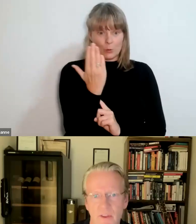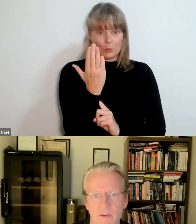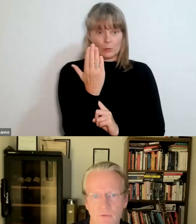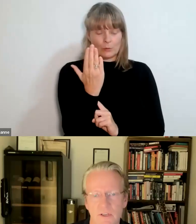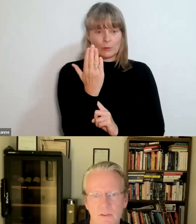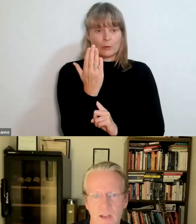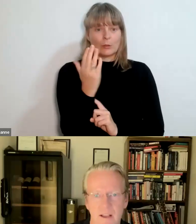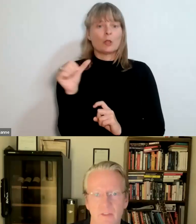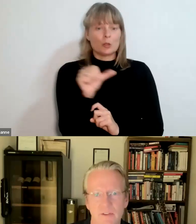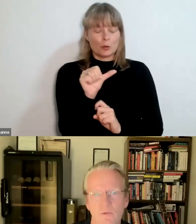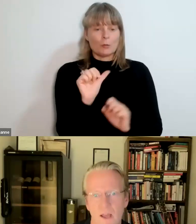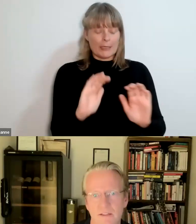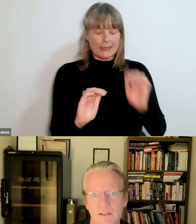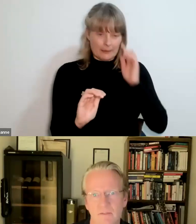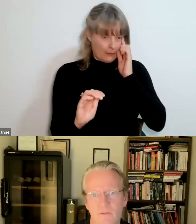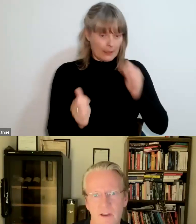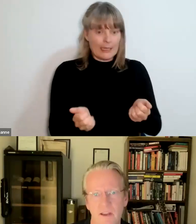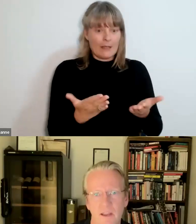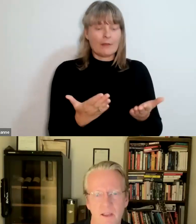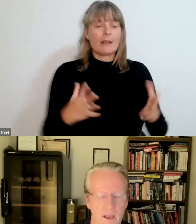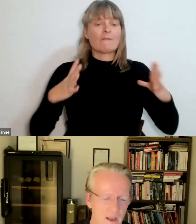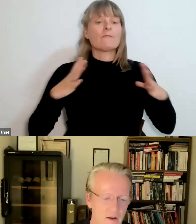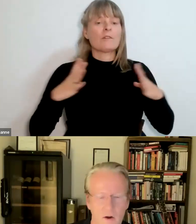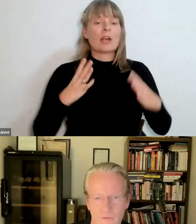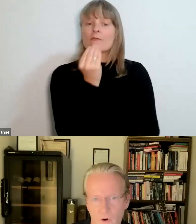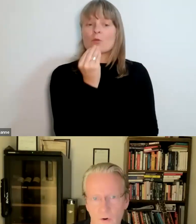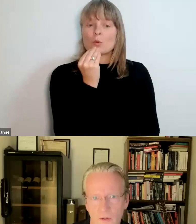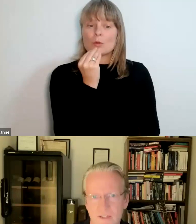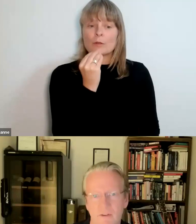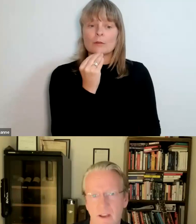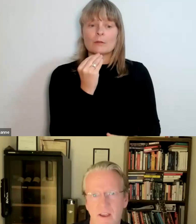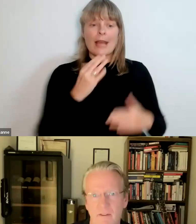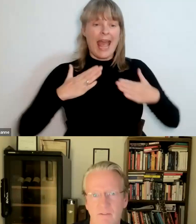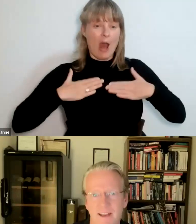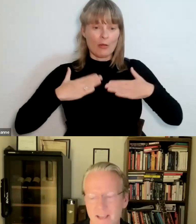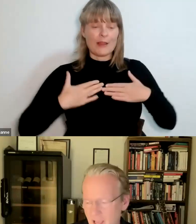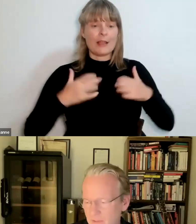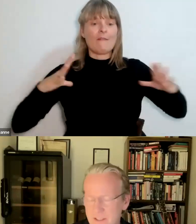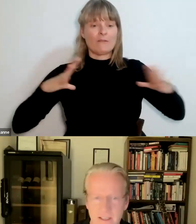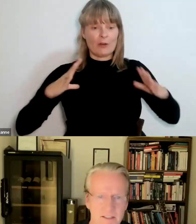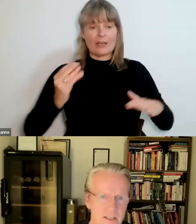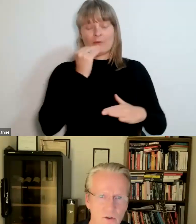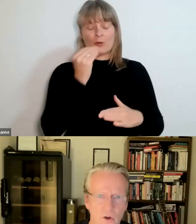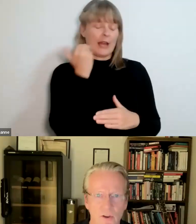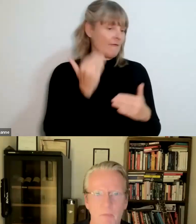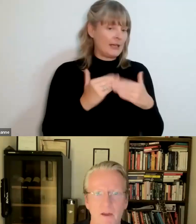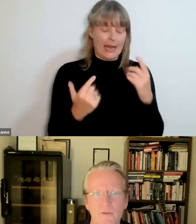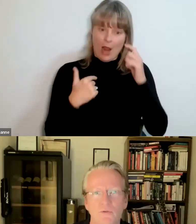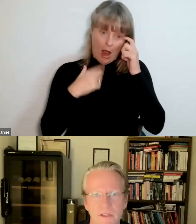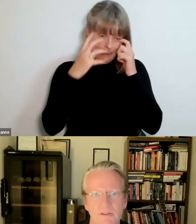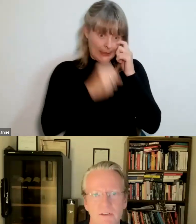but I believe, personally I believe that every school, certainly primary schools should be serving healthy nutrition,